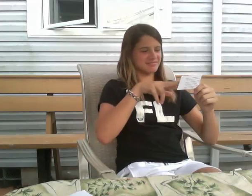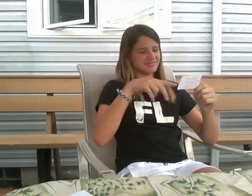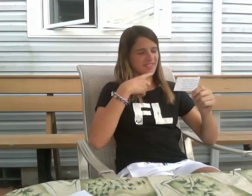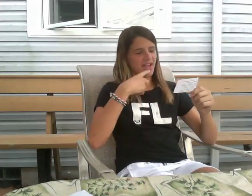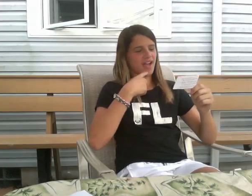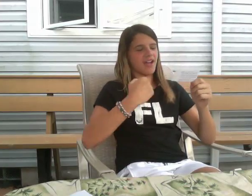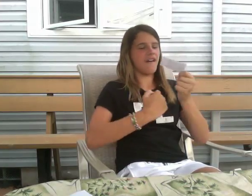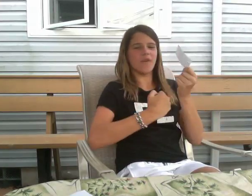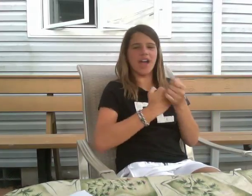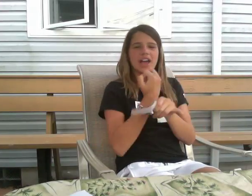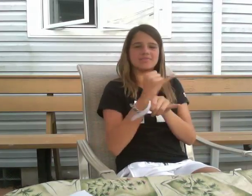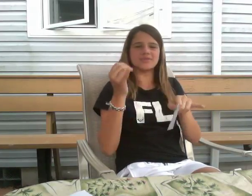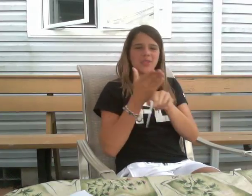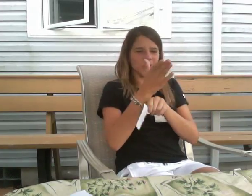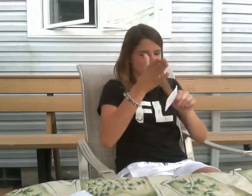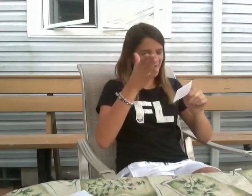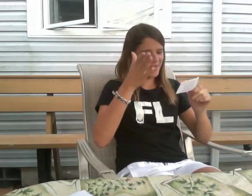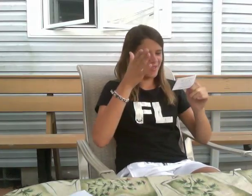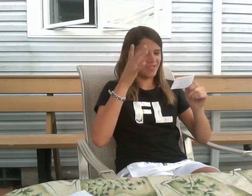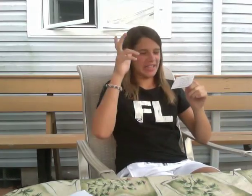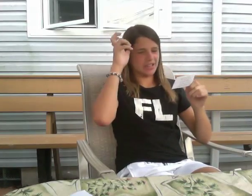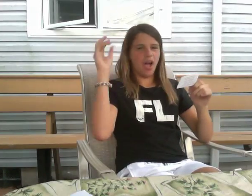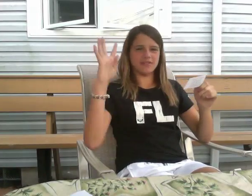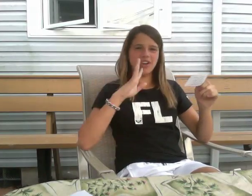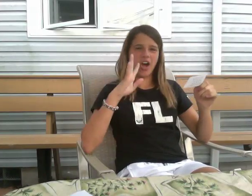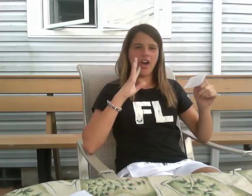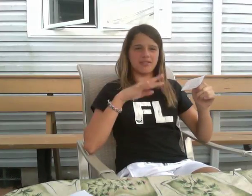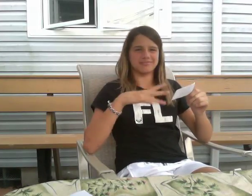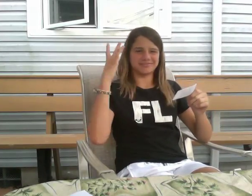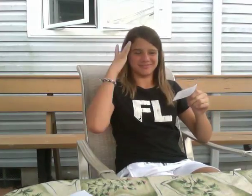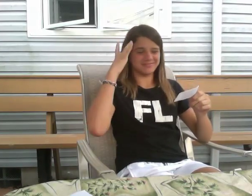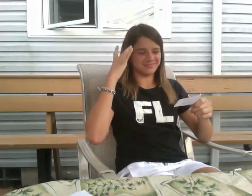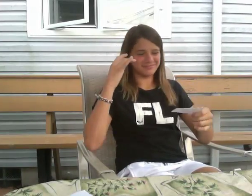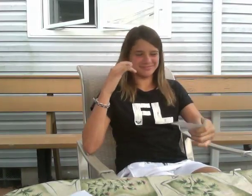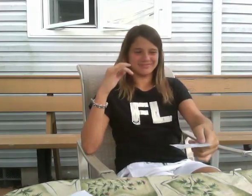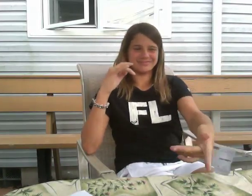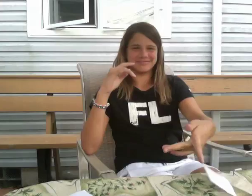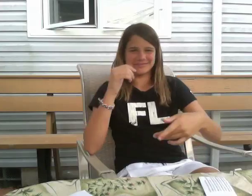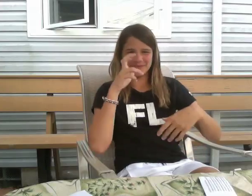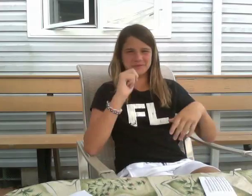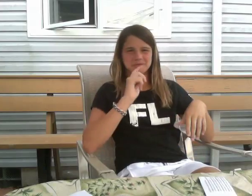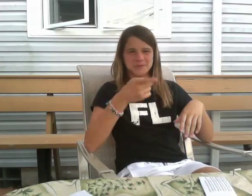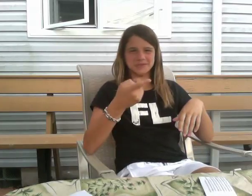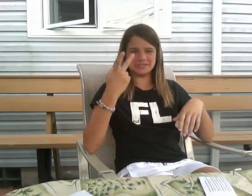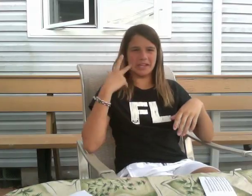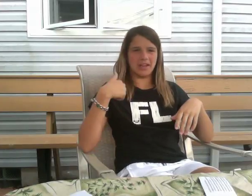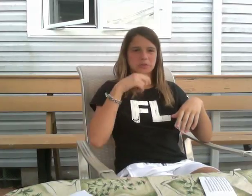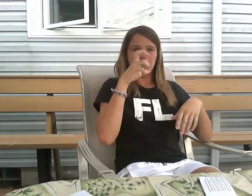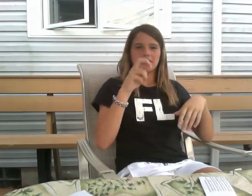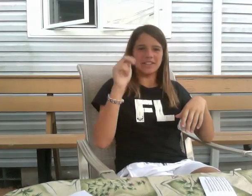It said,” Advocating independence through listening and talking”. This is so ridiculous! It is not even true!